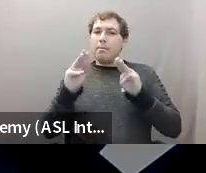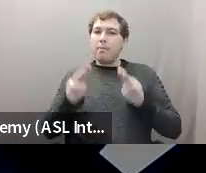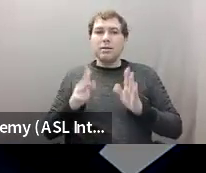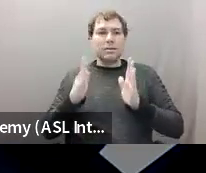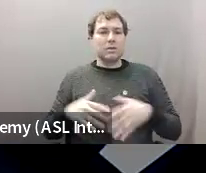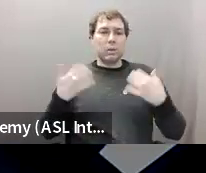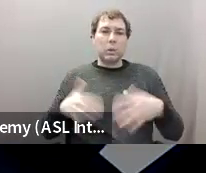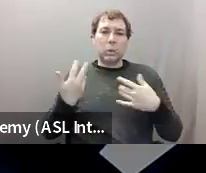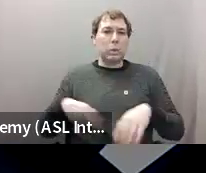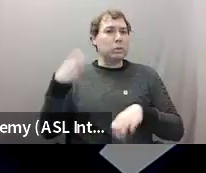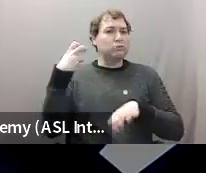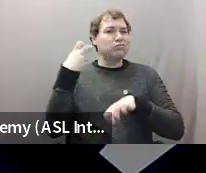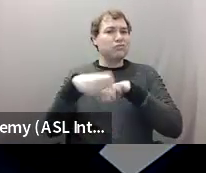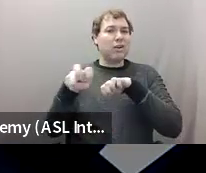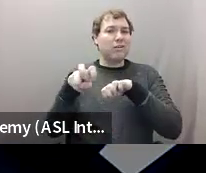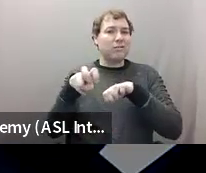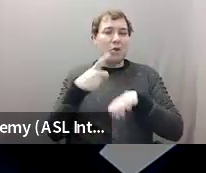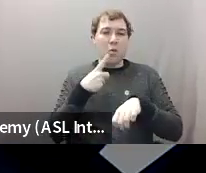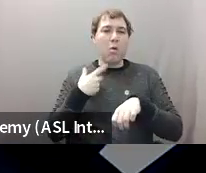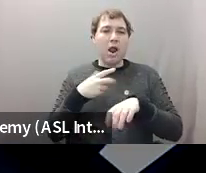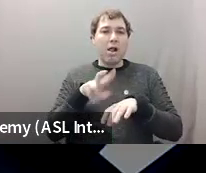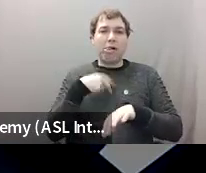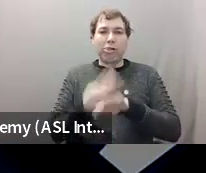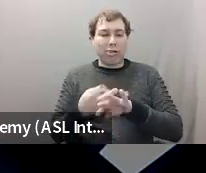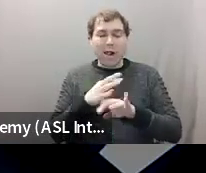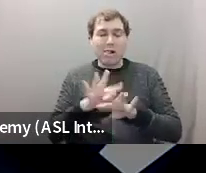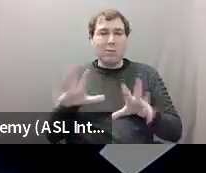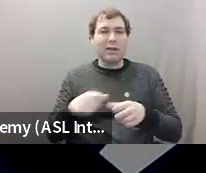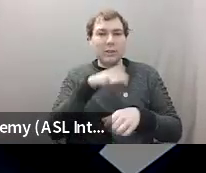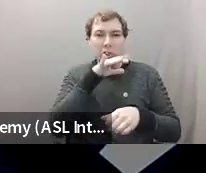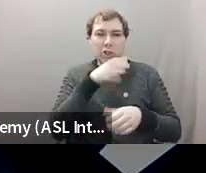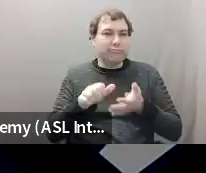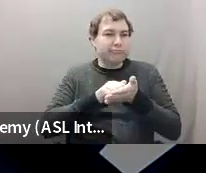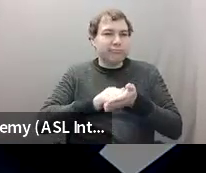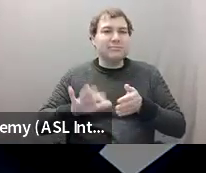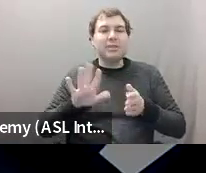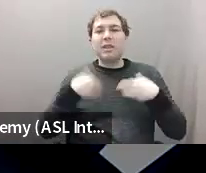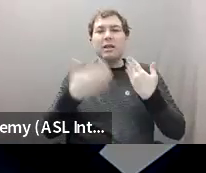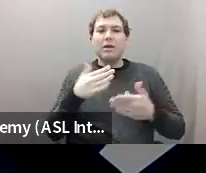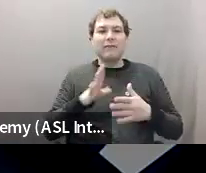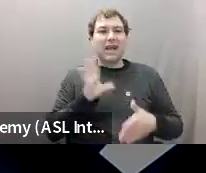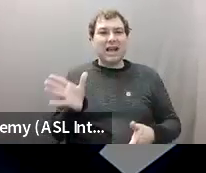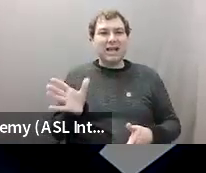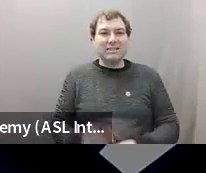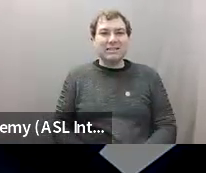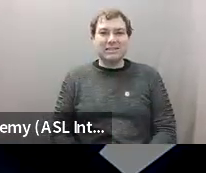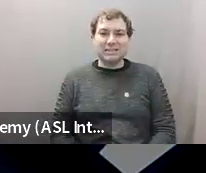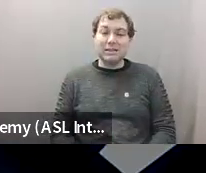Jen Hawkinson: We're just tough. We rub dirt in it, and we're fine. Jen Hawkinson: So Jen Hawkinson: where the difficulty is